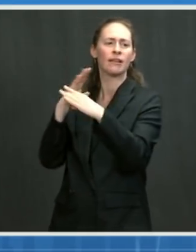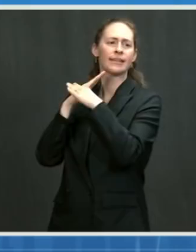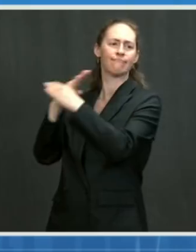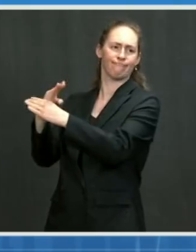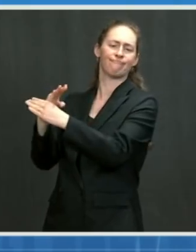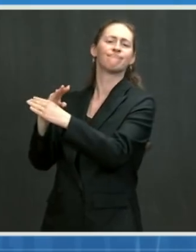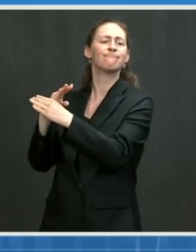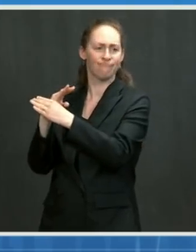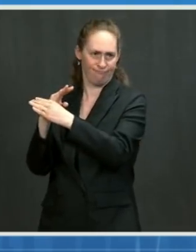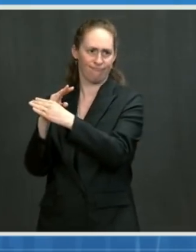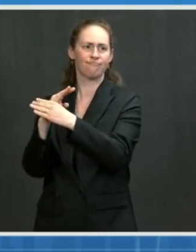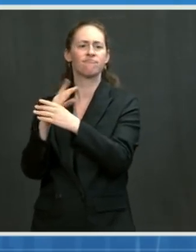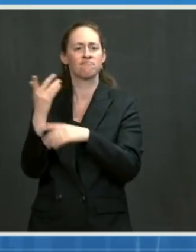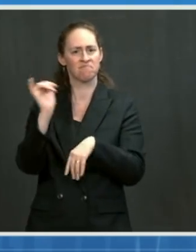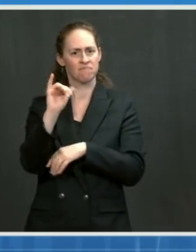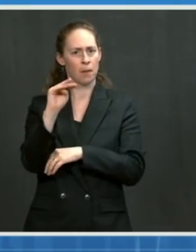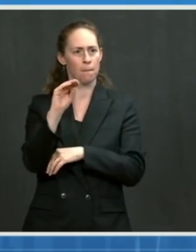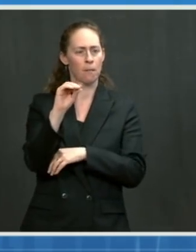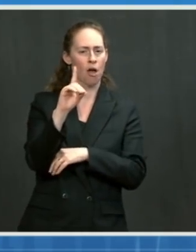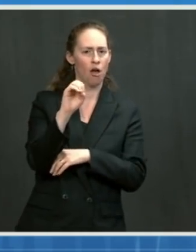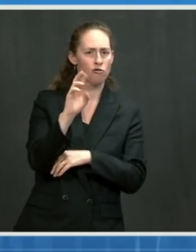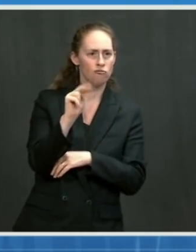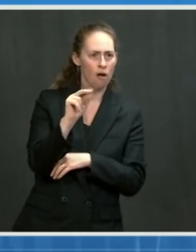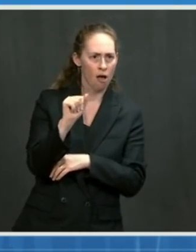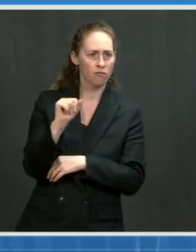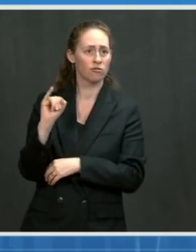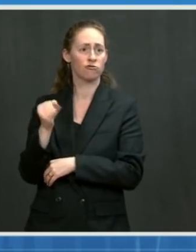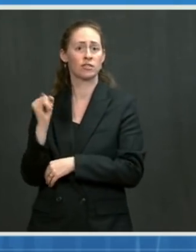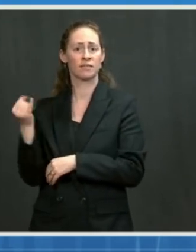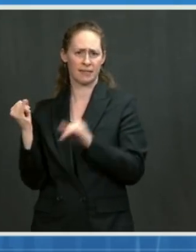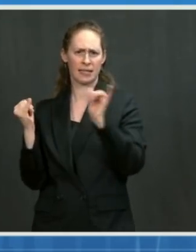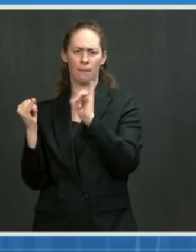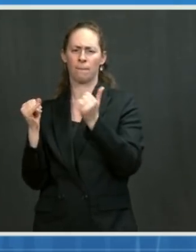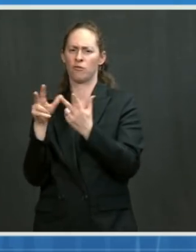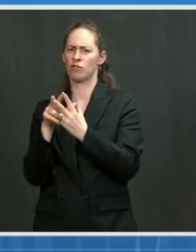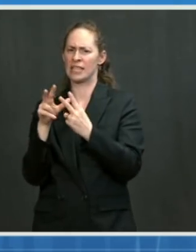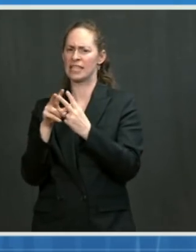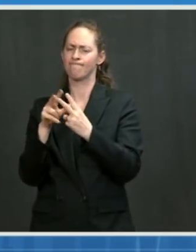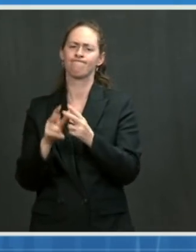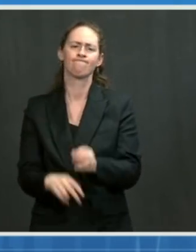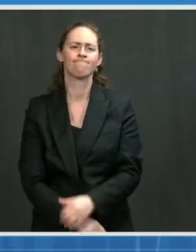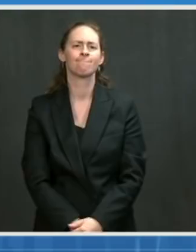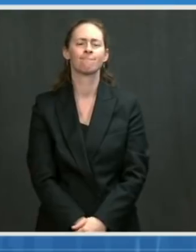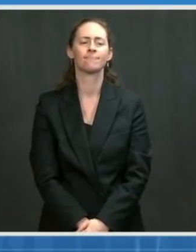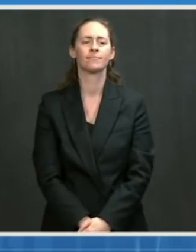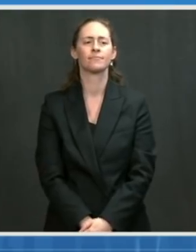STATES AS WELL AS OTHER VARIANTS LIKE B